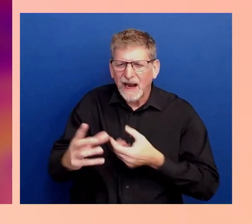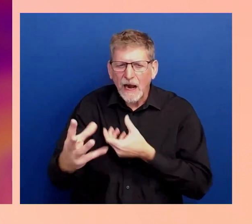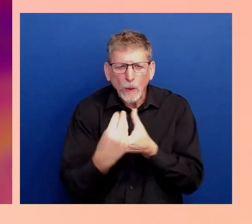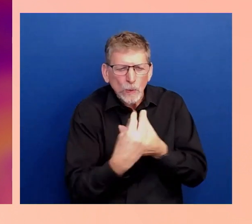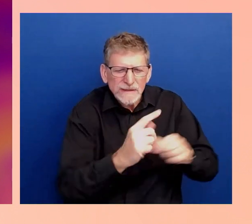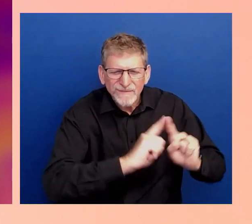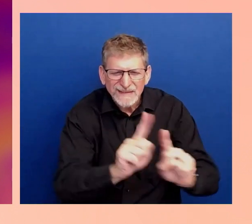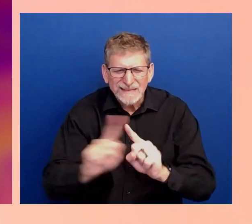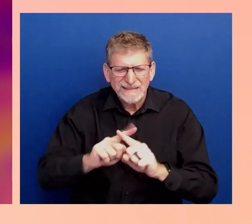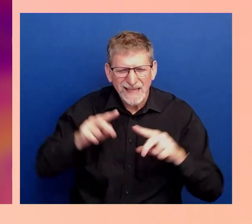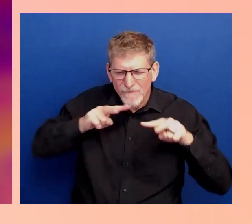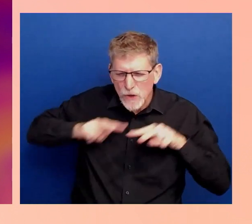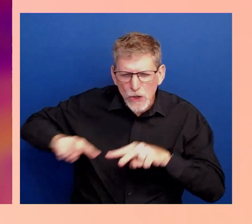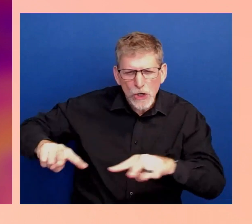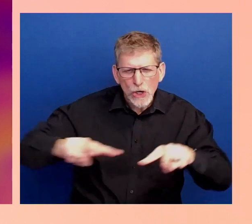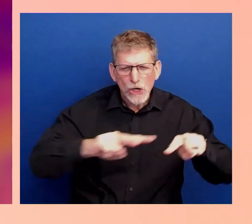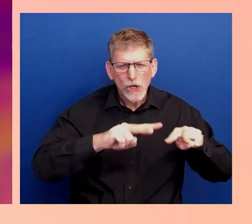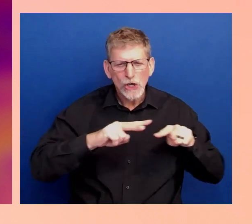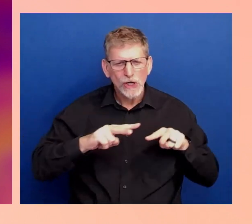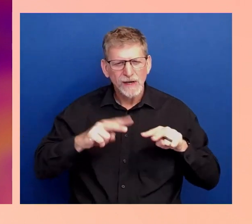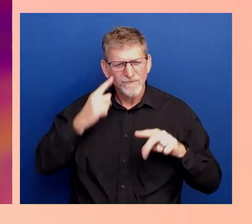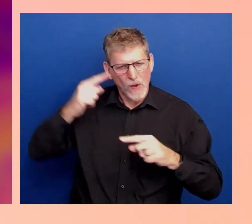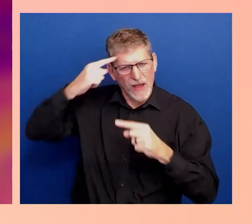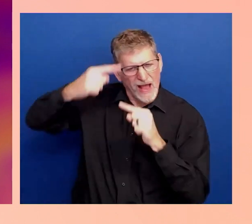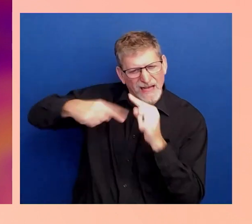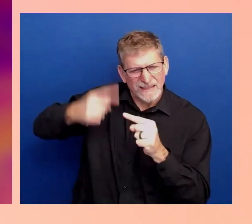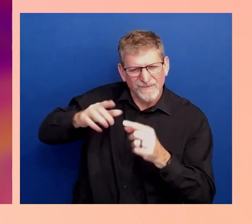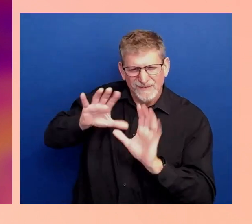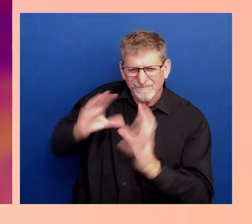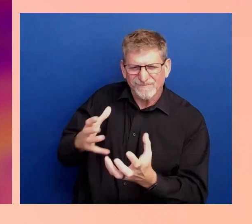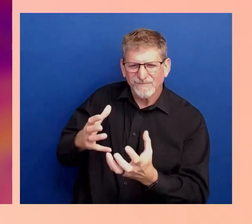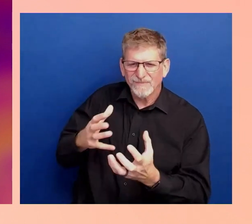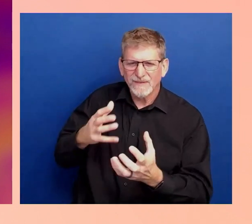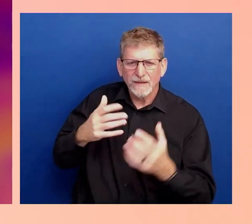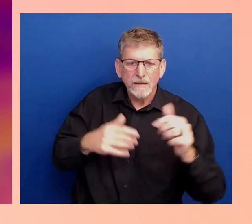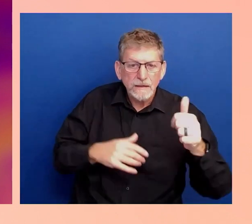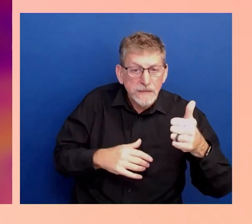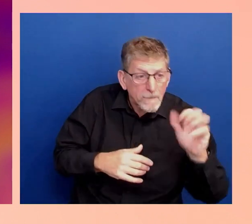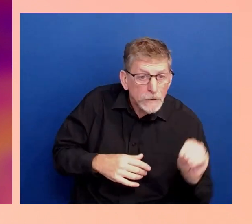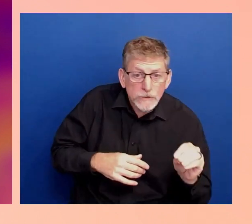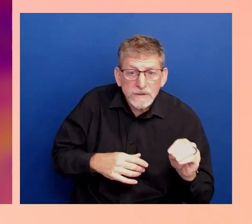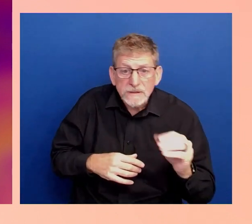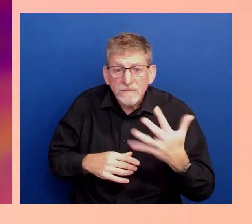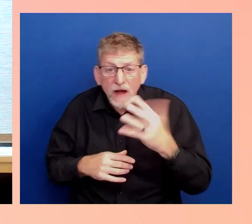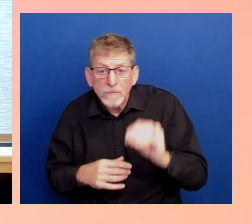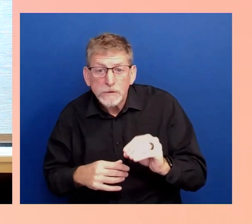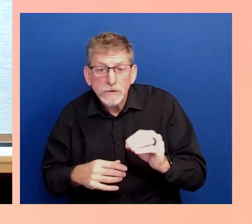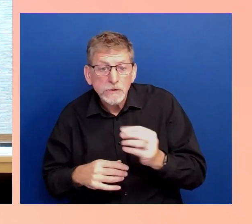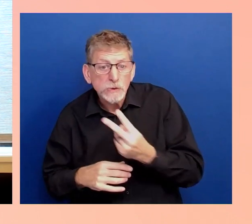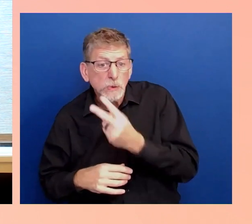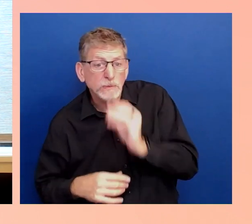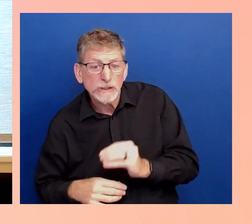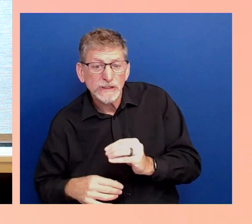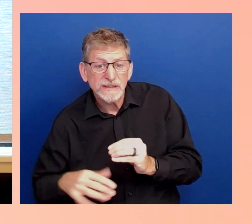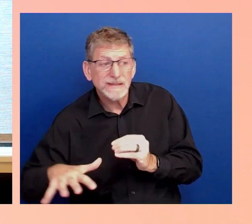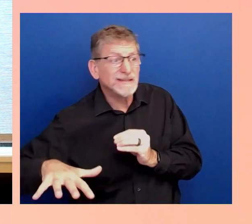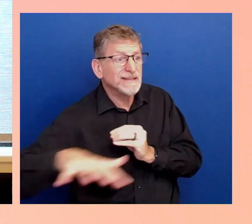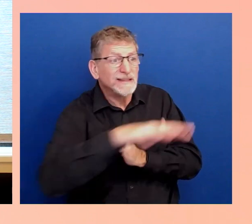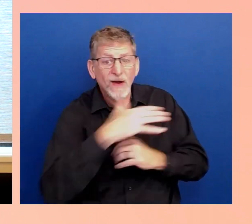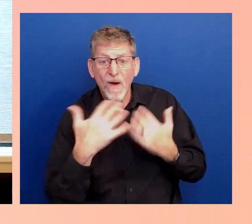5 percent or 2 percent thing of our audiences that maybe we'll get to at some point. We have to understand that